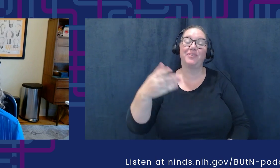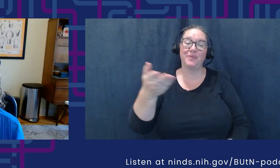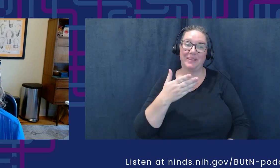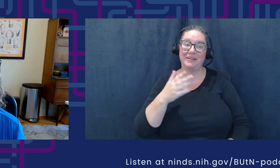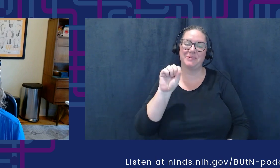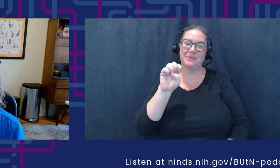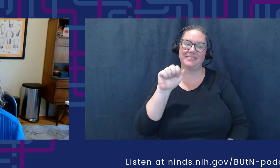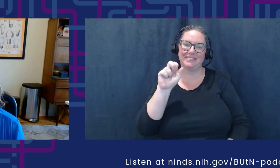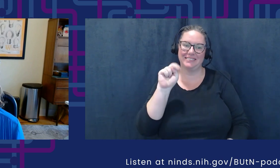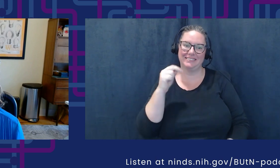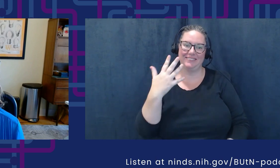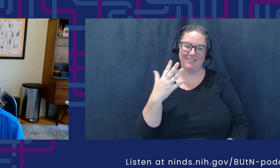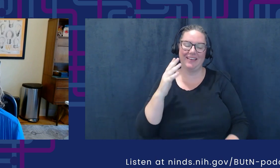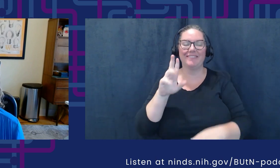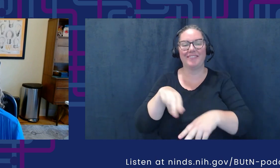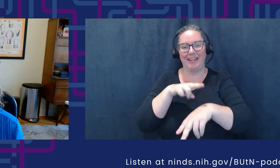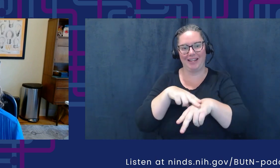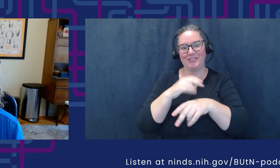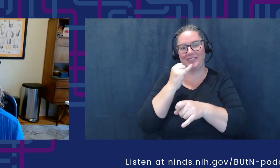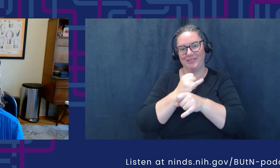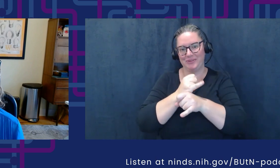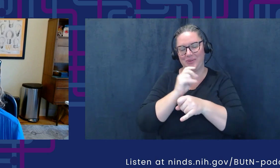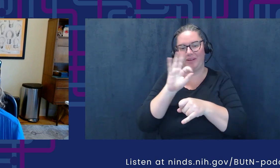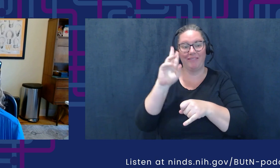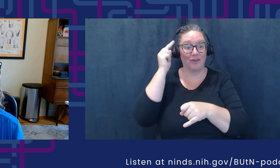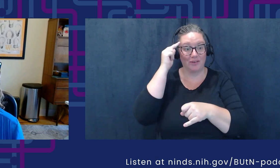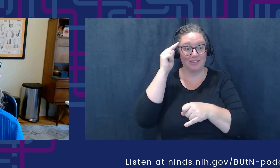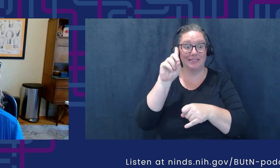Lauren Ullrich: Welcome to Season 5 of the National Institute of Neurological